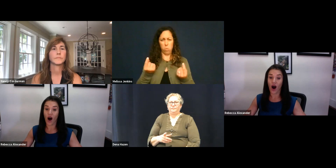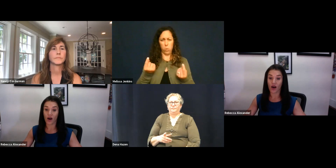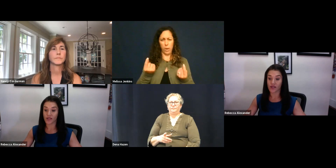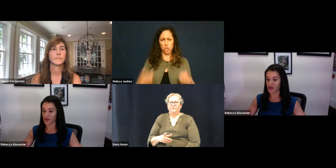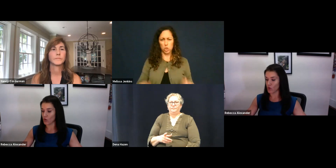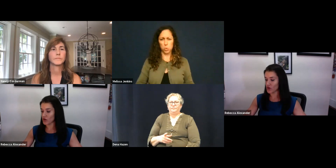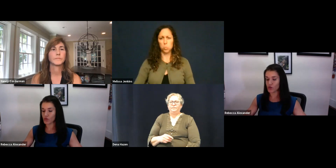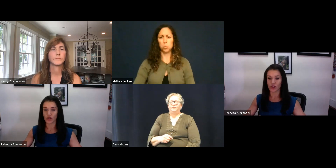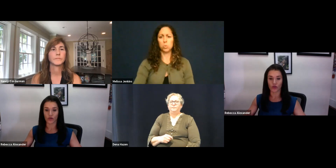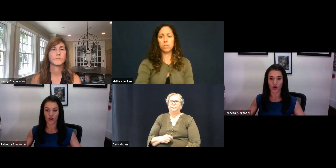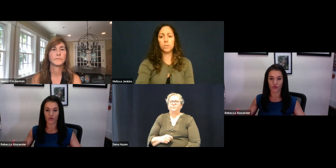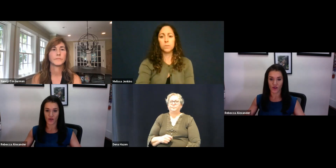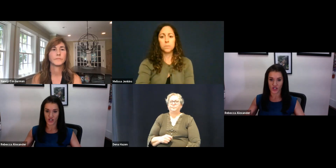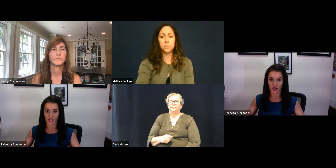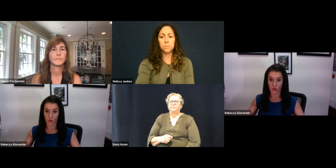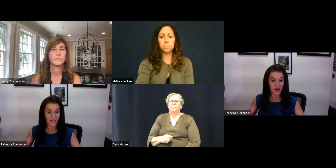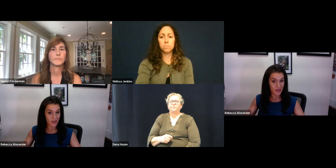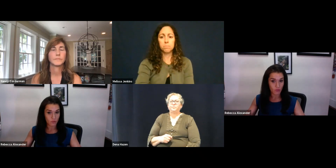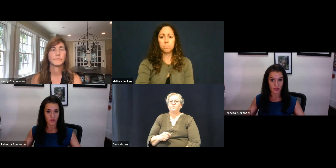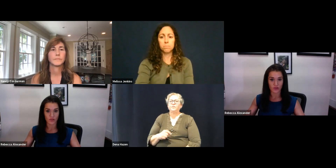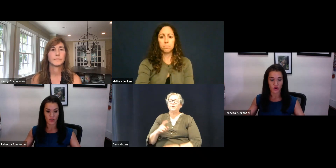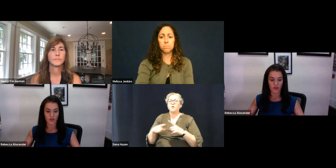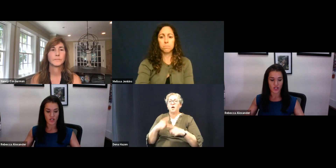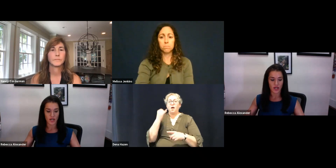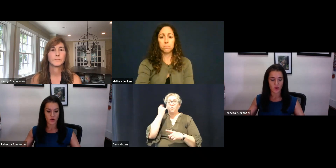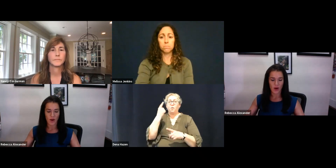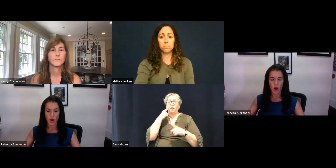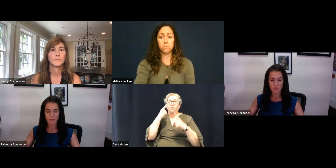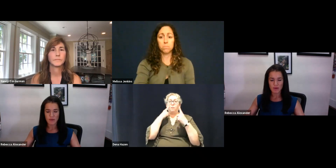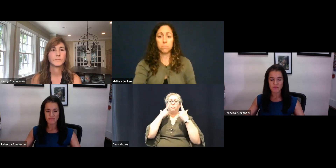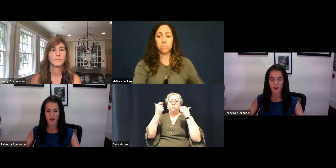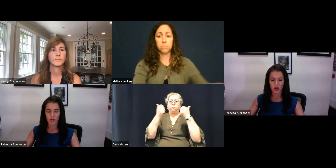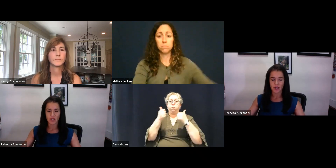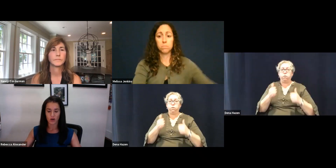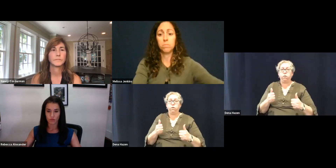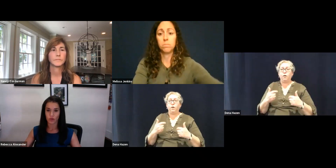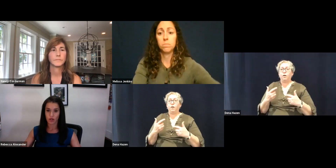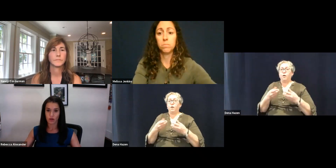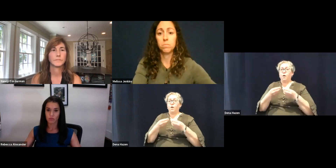lost once we lose our vision, or if we lose our vision, and I want to be very careful here.